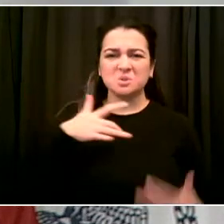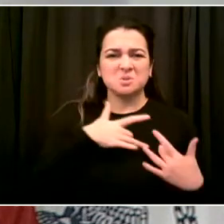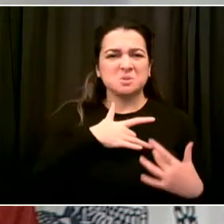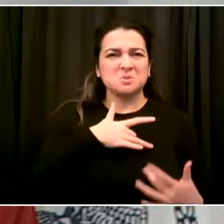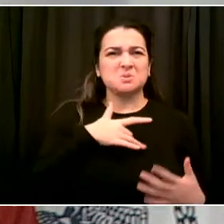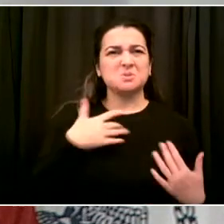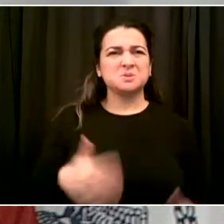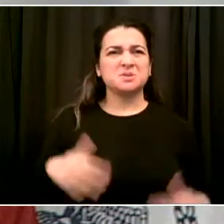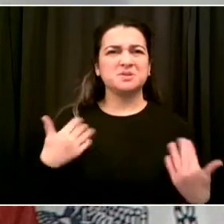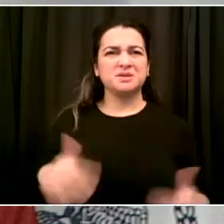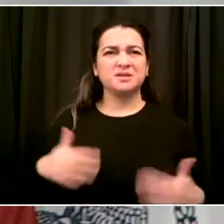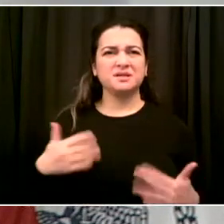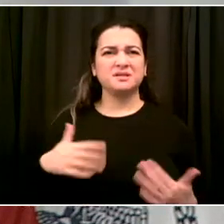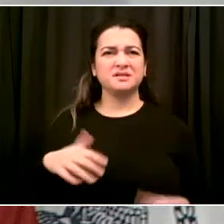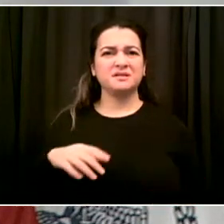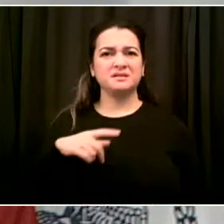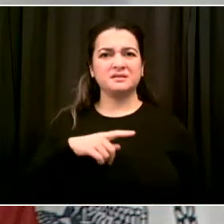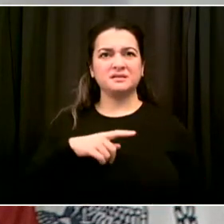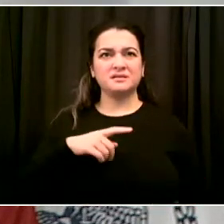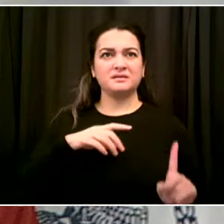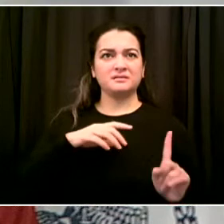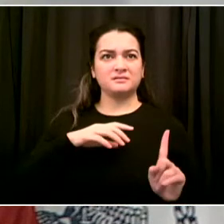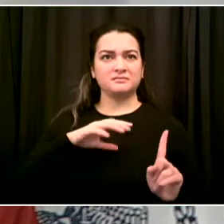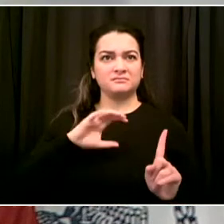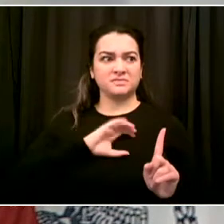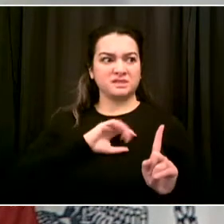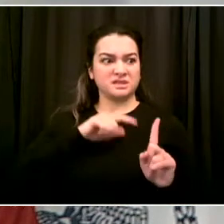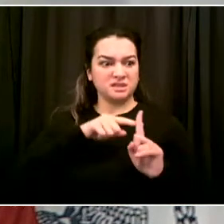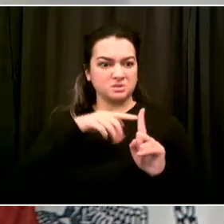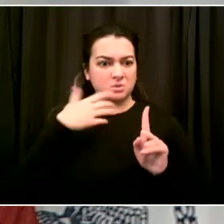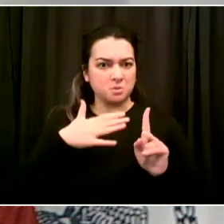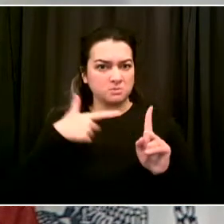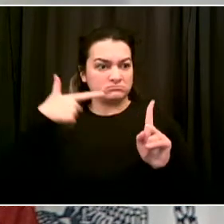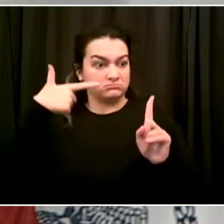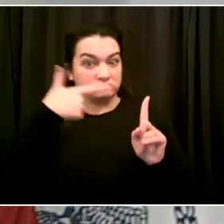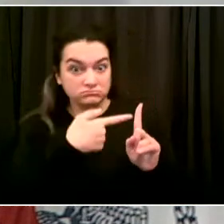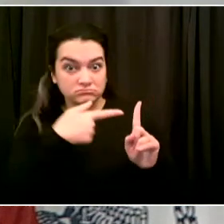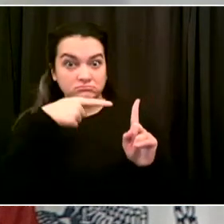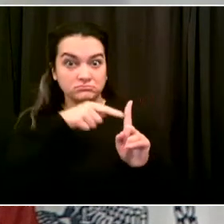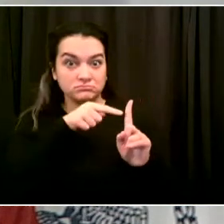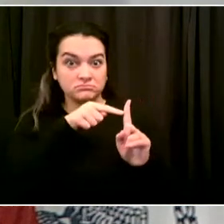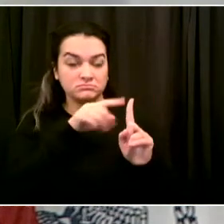A REMINDER OF THE ABSOLUTELY CRUCIAL WORK K OFFICERS DO, THE